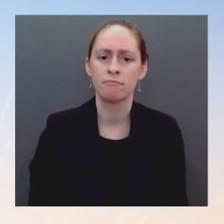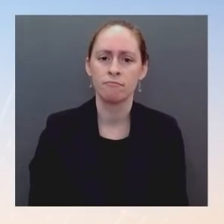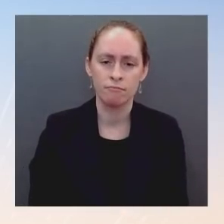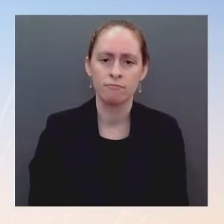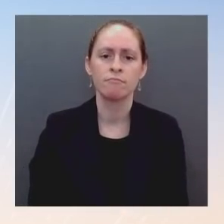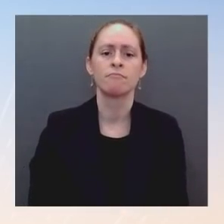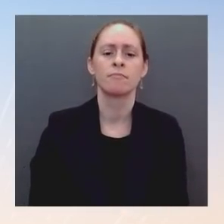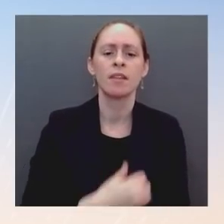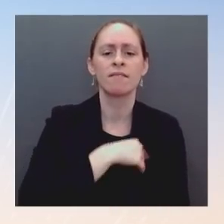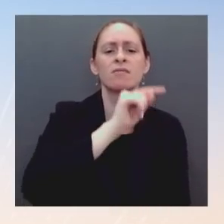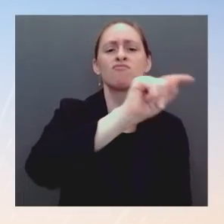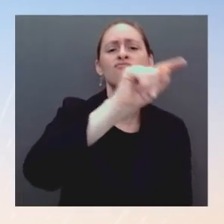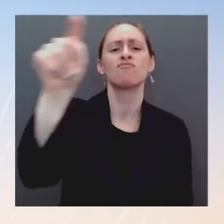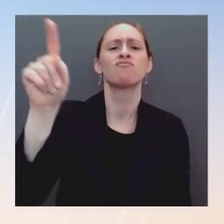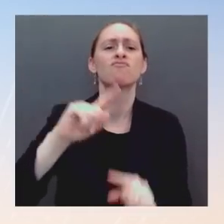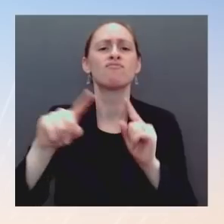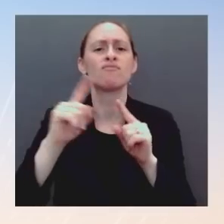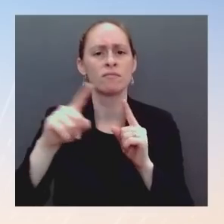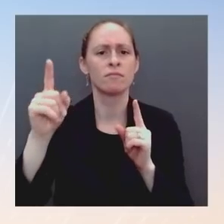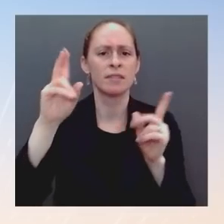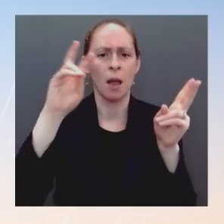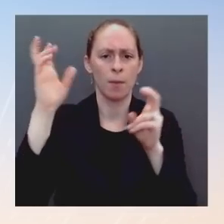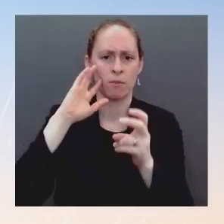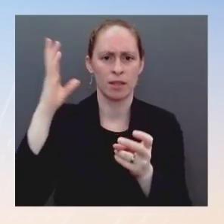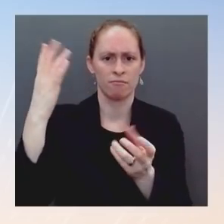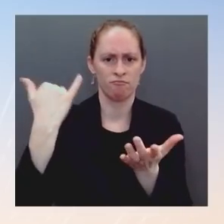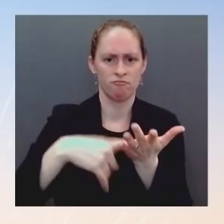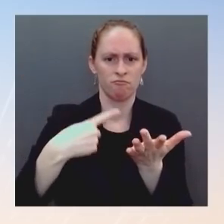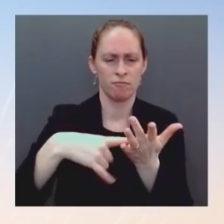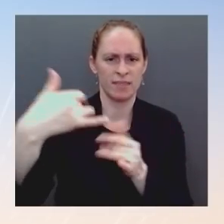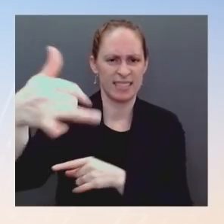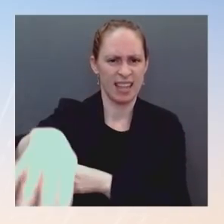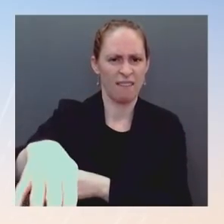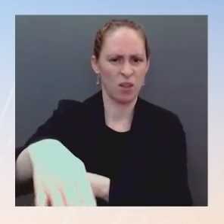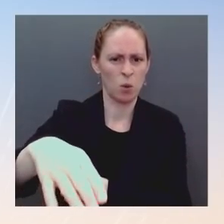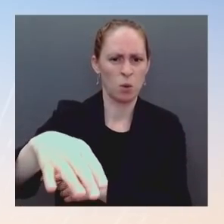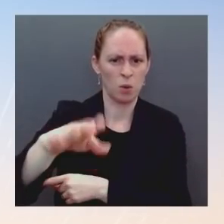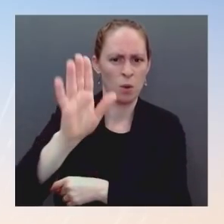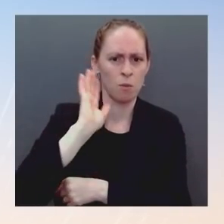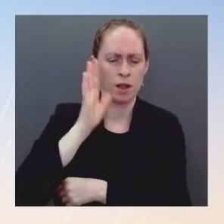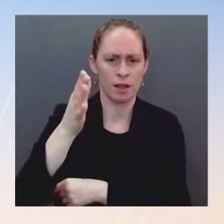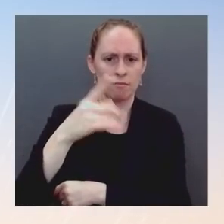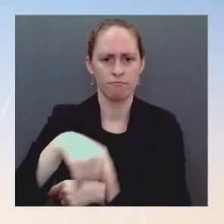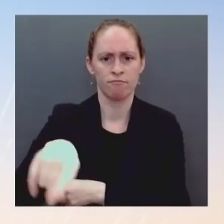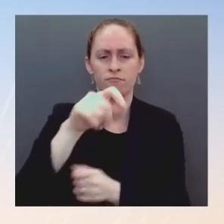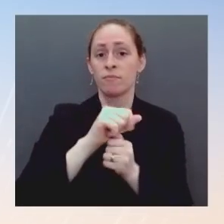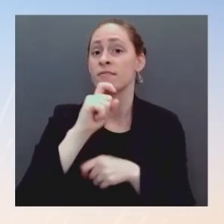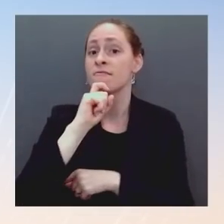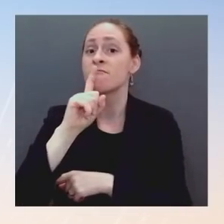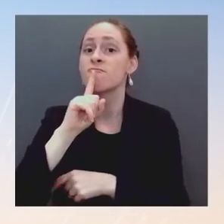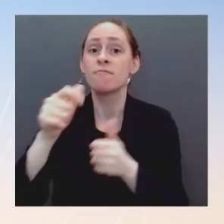There's no special coordination between the United States and Qatar on this particular visit about Iran,